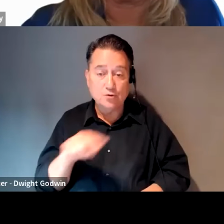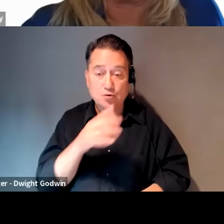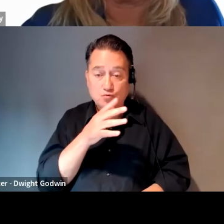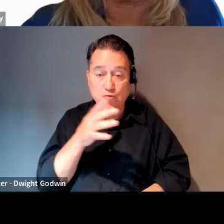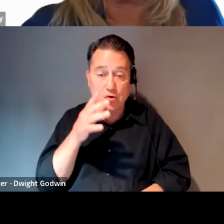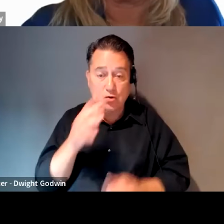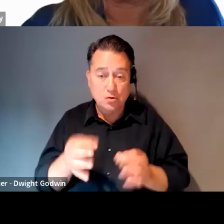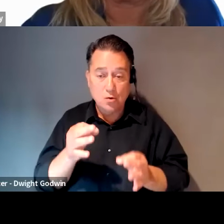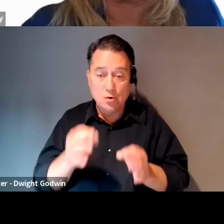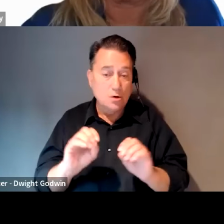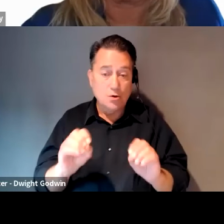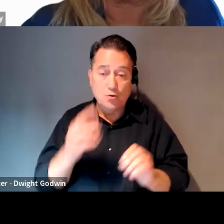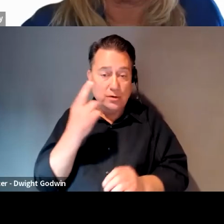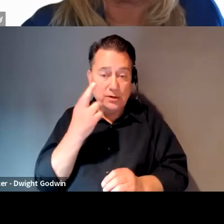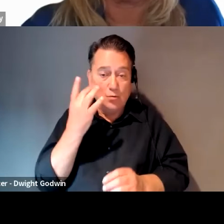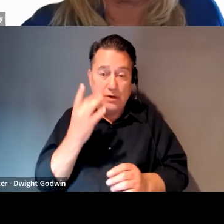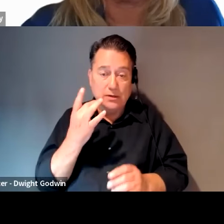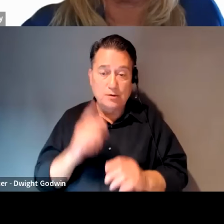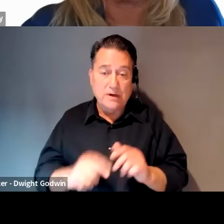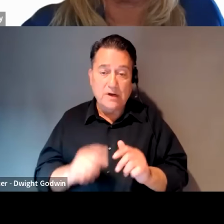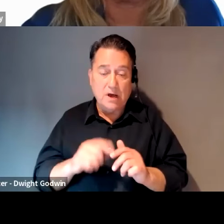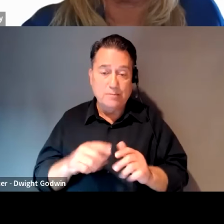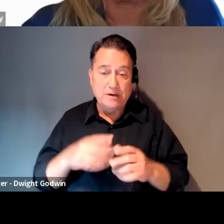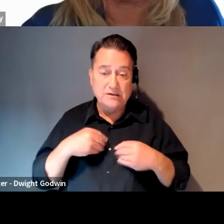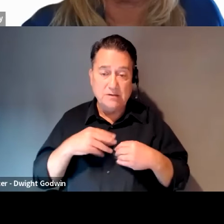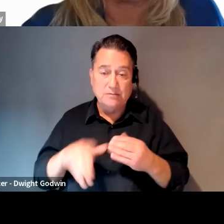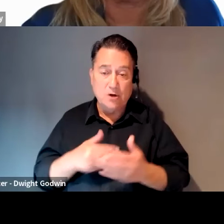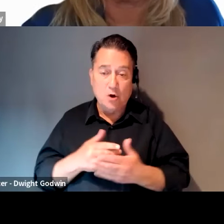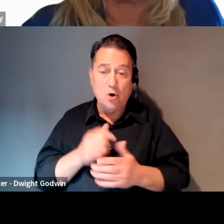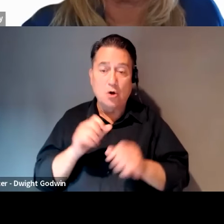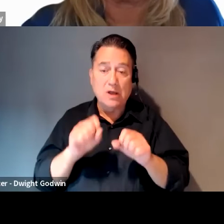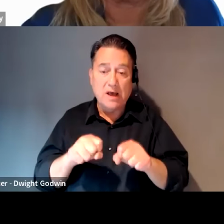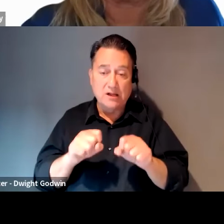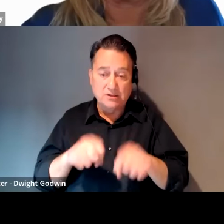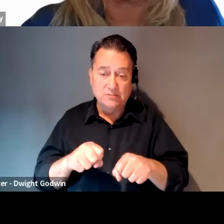there's no reason why you can't be taking all eligible cases and starting from there.